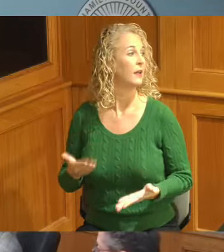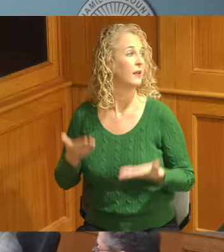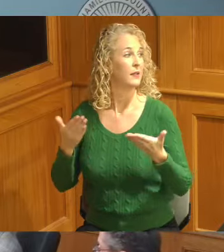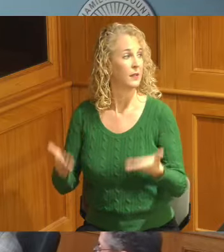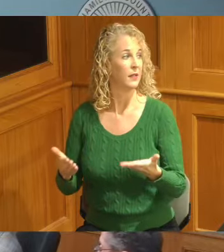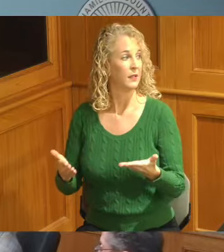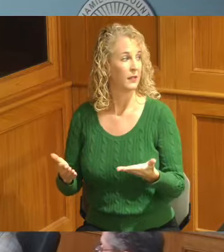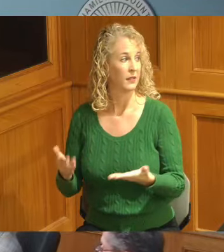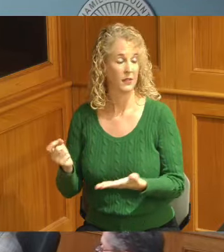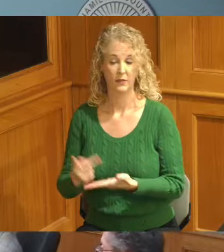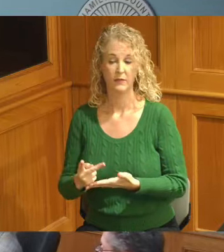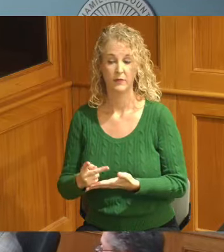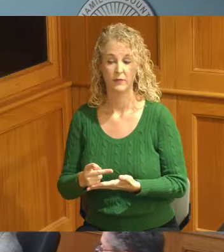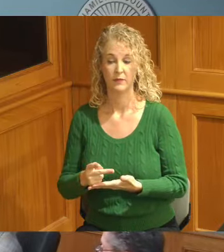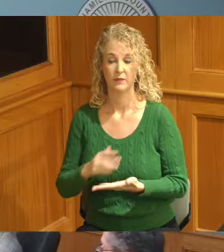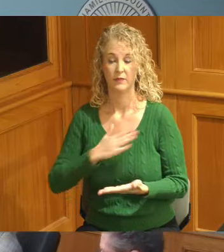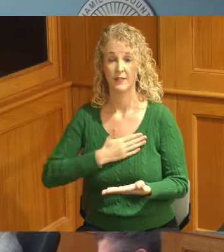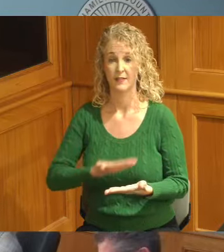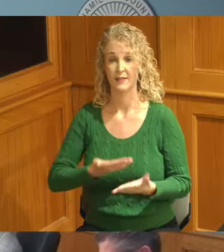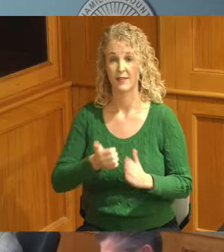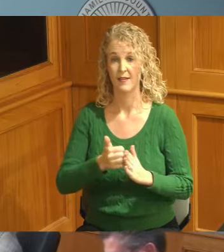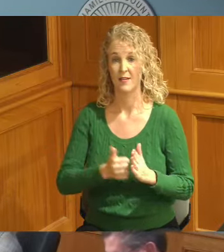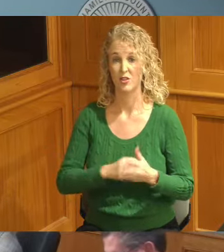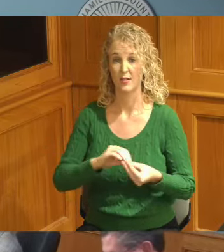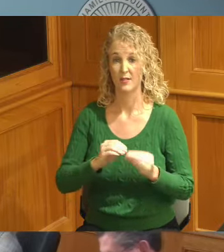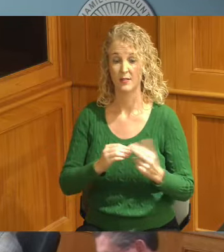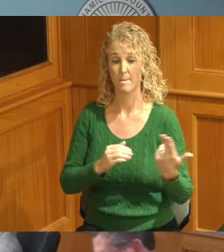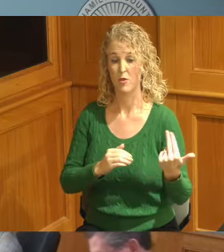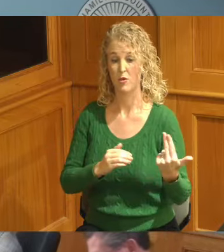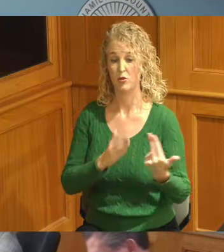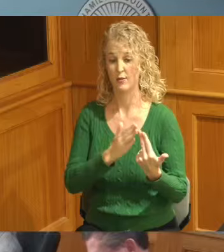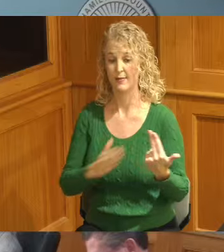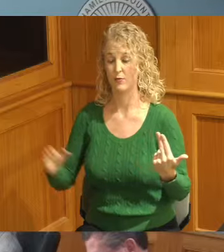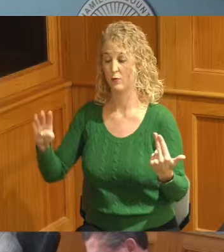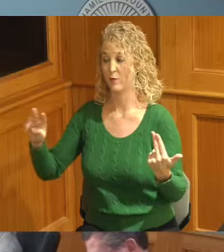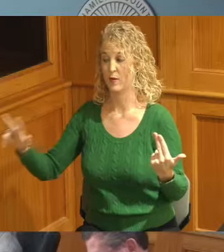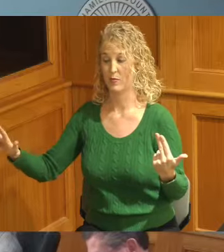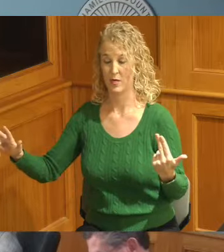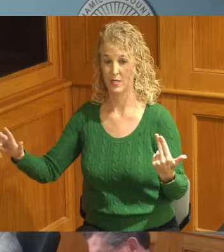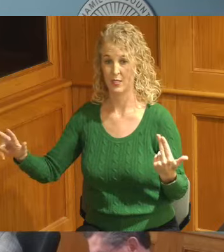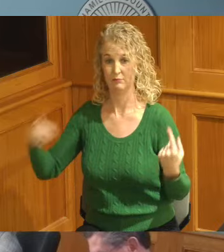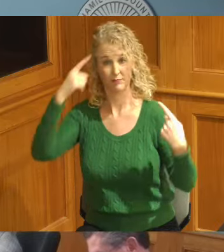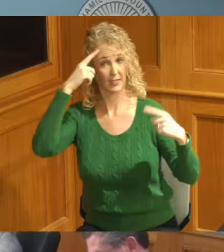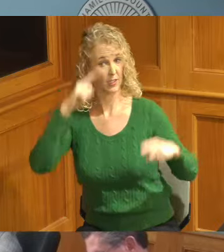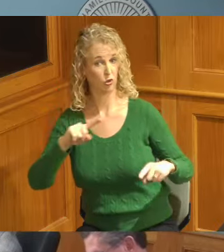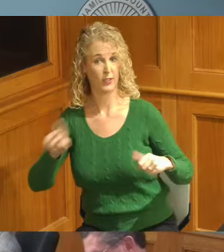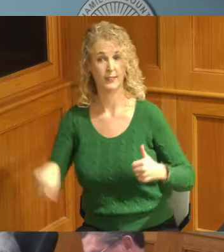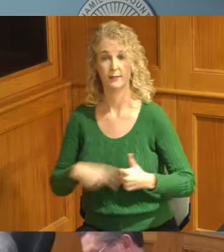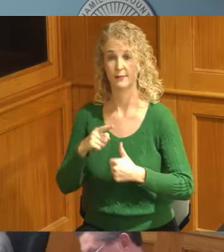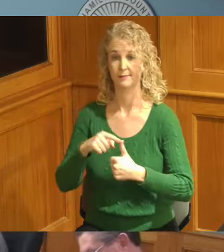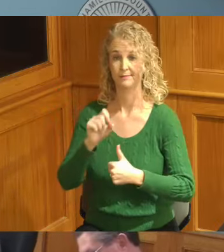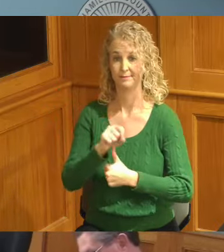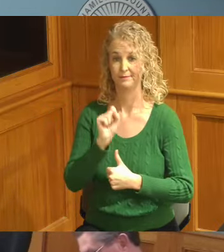a motion that we approve of consent agenda items 13 through 43. Second. Commissioner Driehaus. Yes.